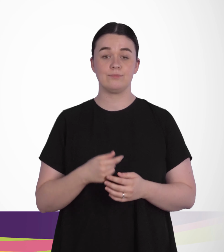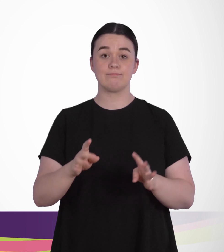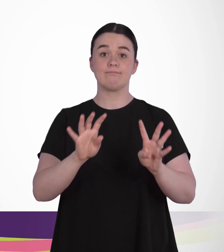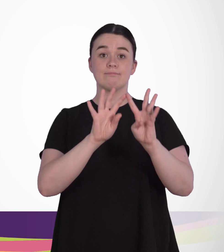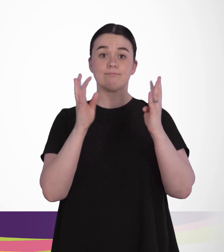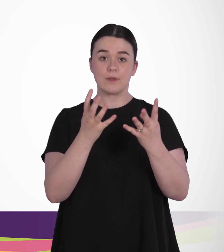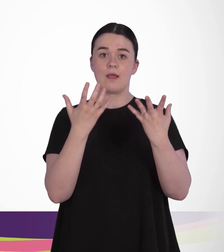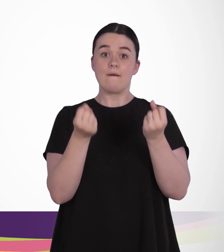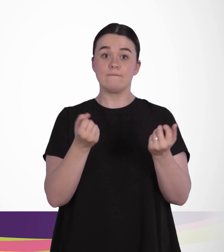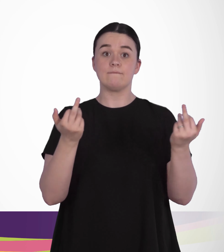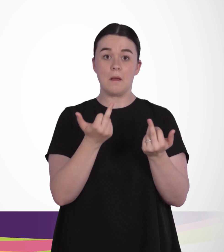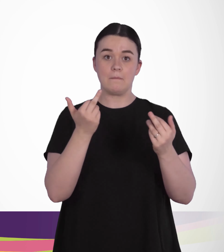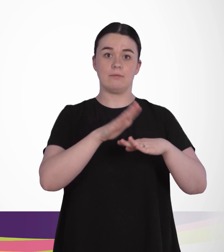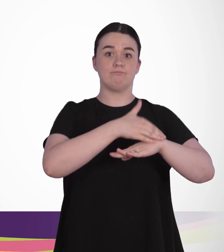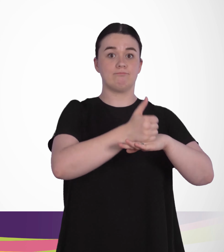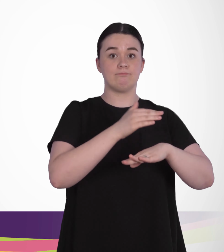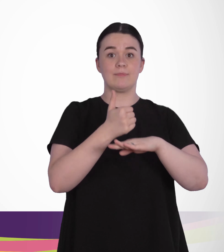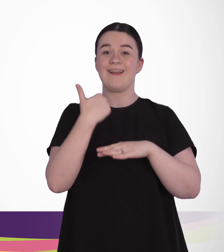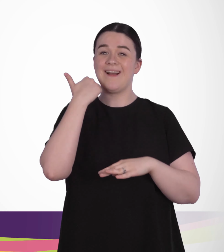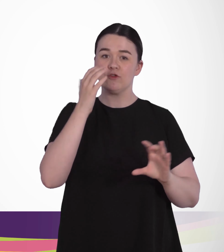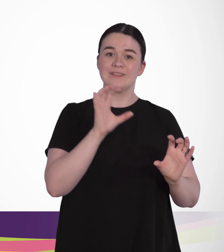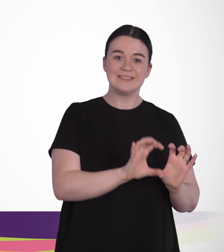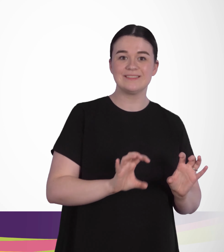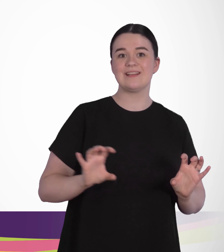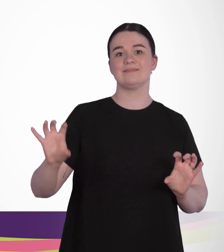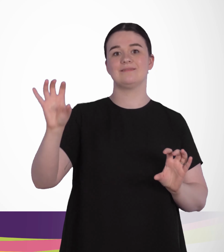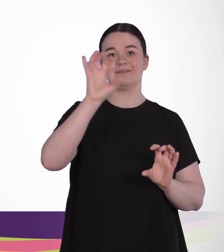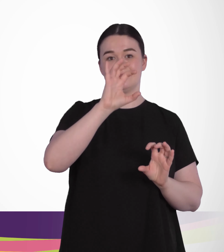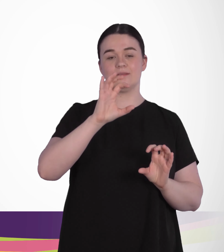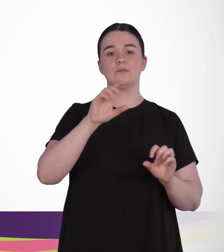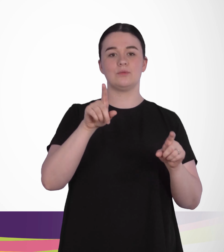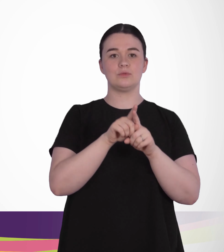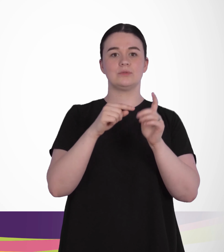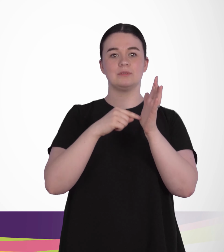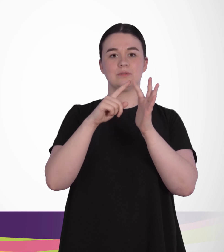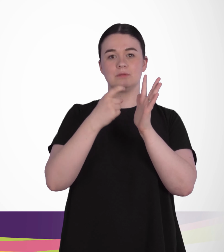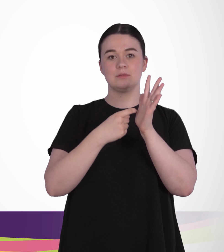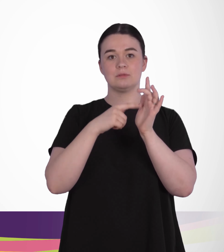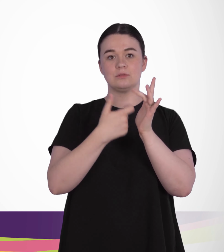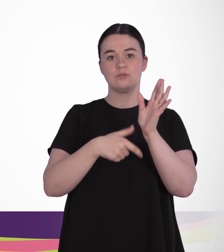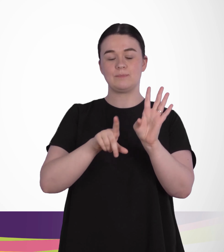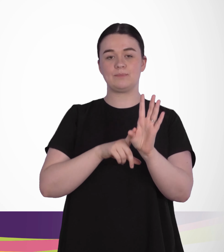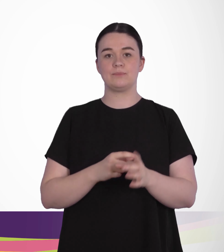Roundtables were held in every state and territory.